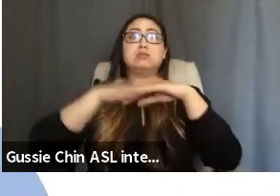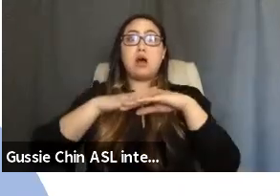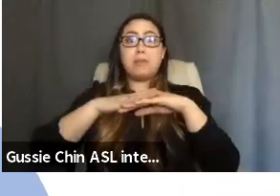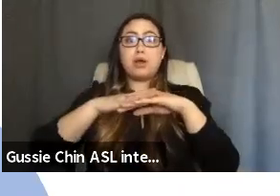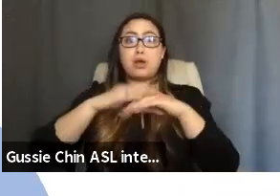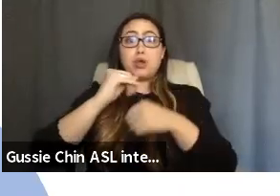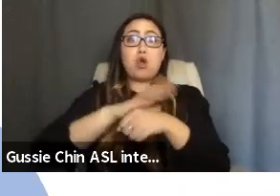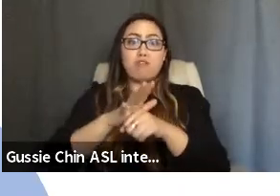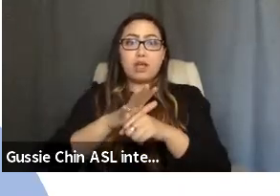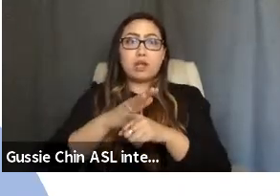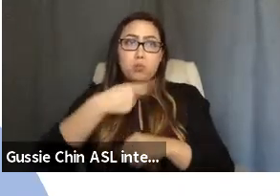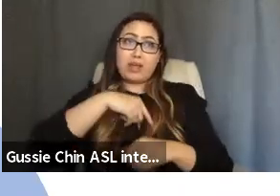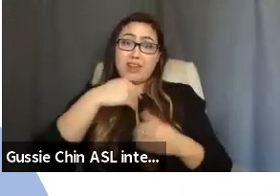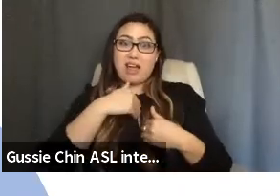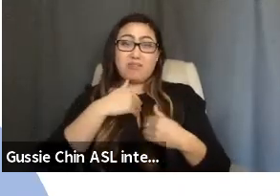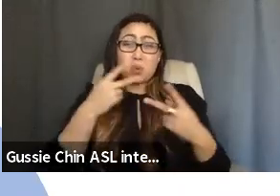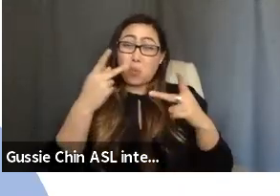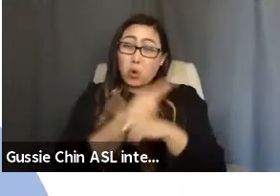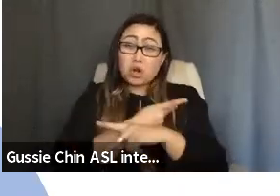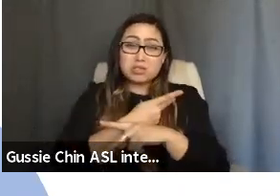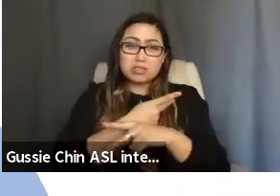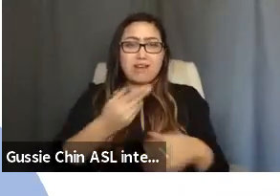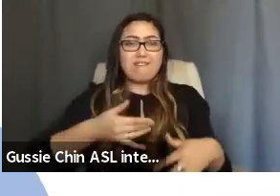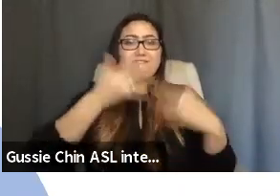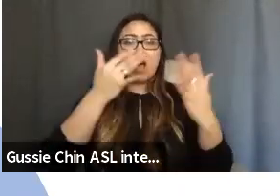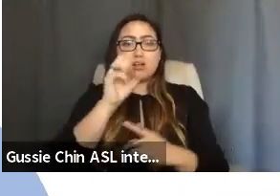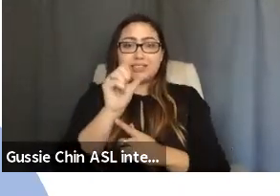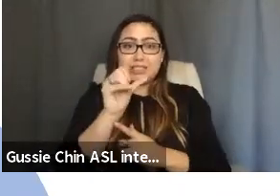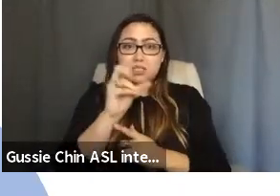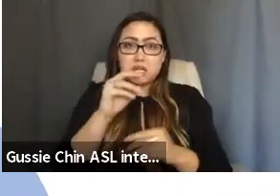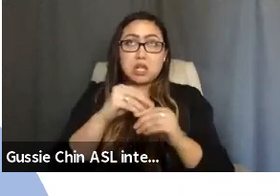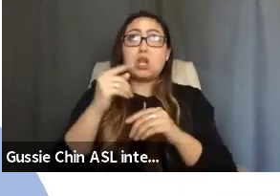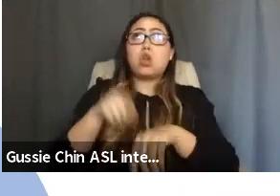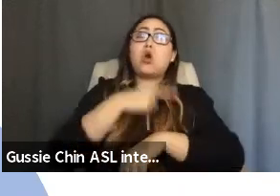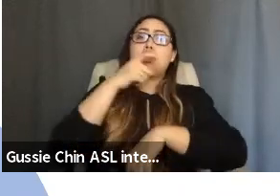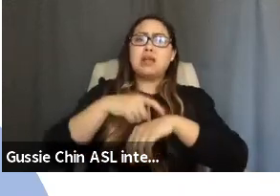season that we've had in a really long time. I think we had our largest and third largest